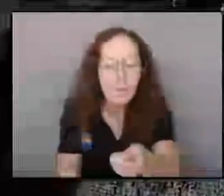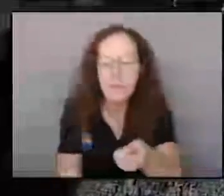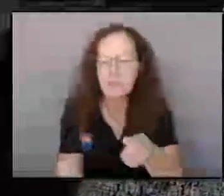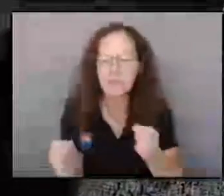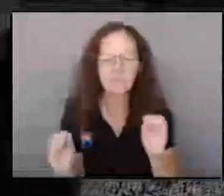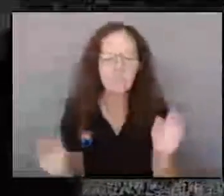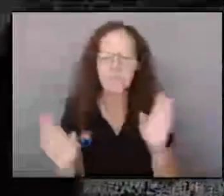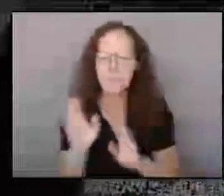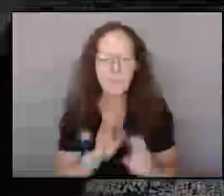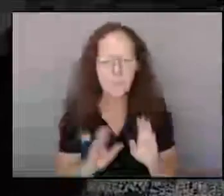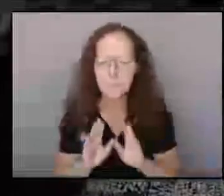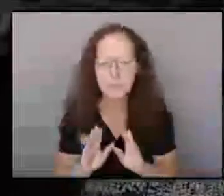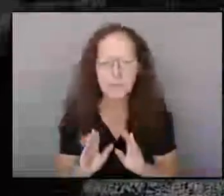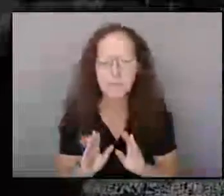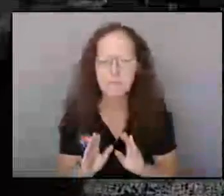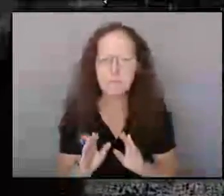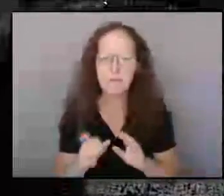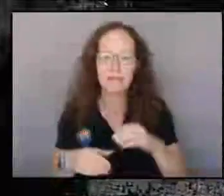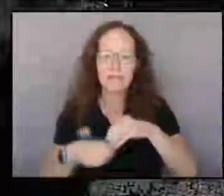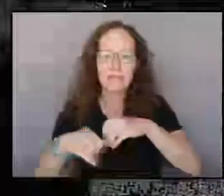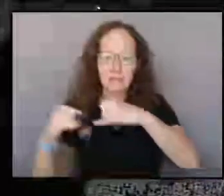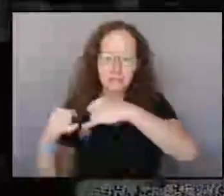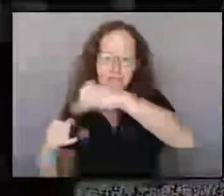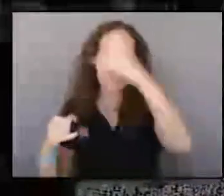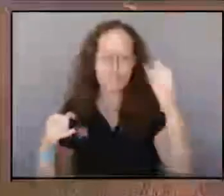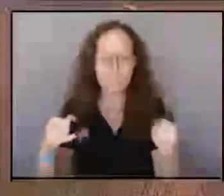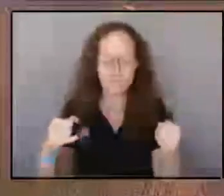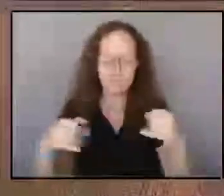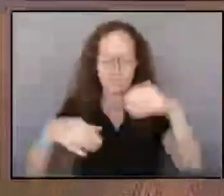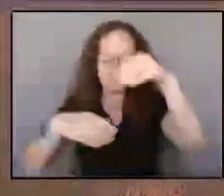THAT WOULD BE KIND OF IN A POCKET -- OR CORRECTION, IN THE BLOCK.